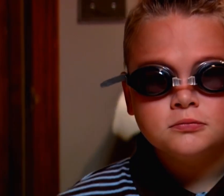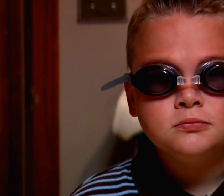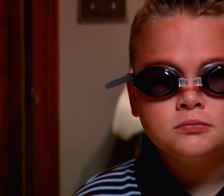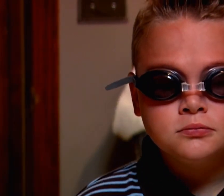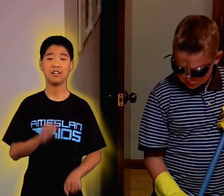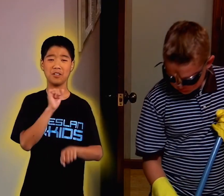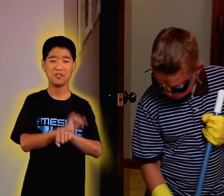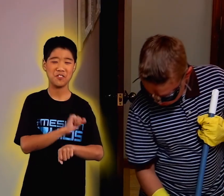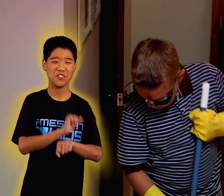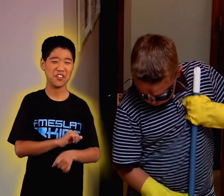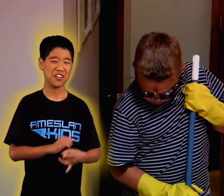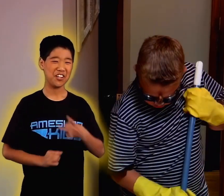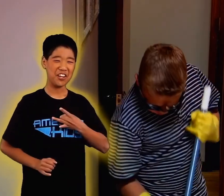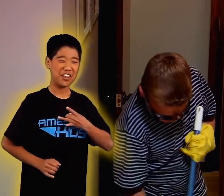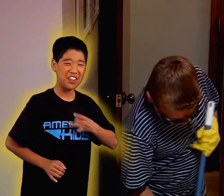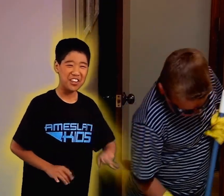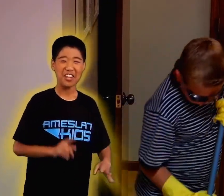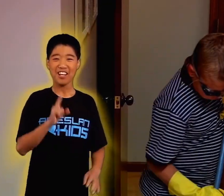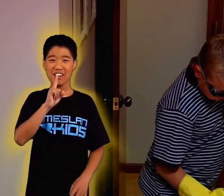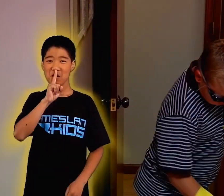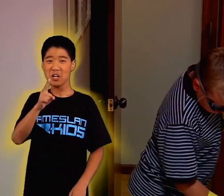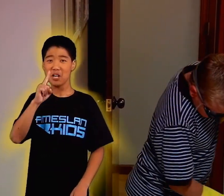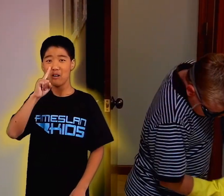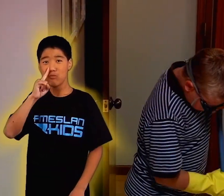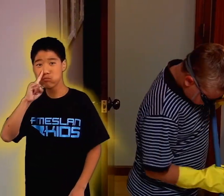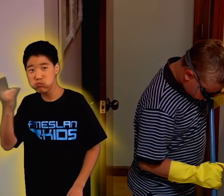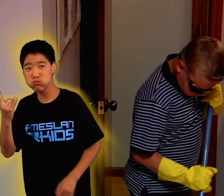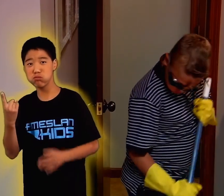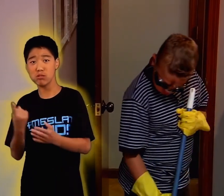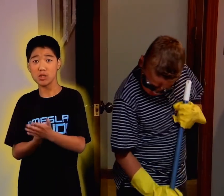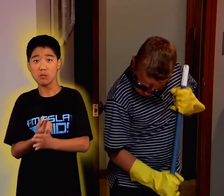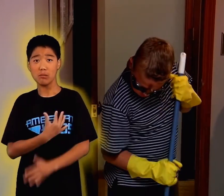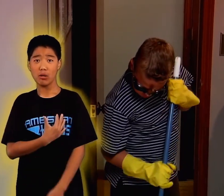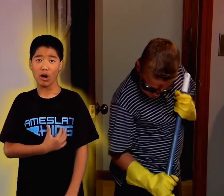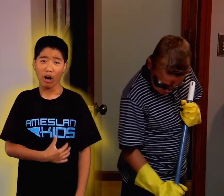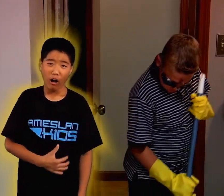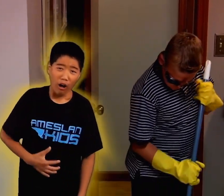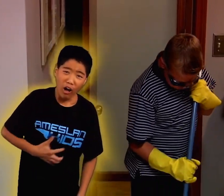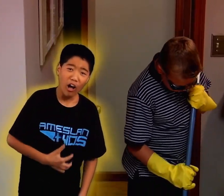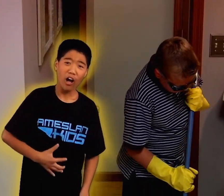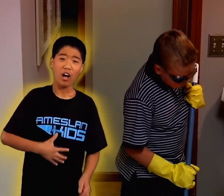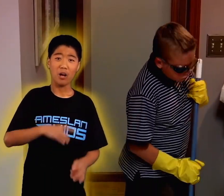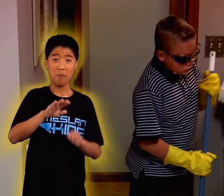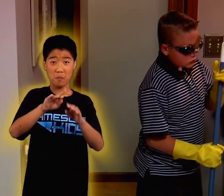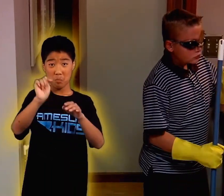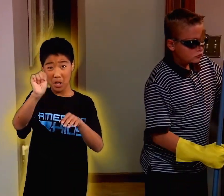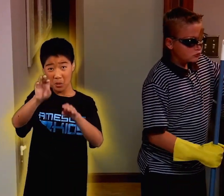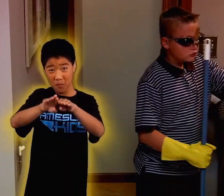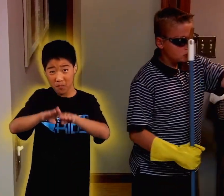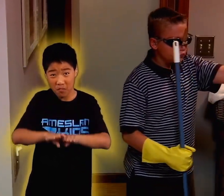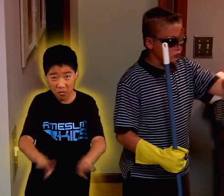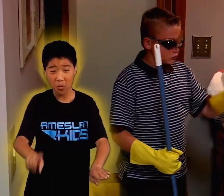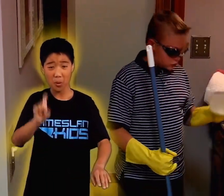NOBODY LIKES TO DO CHORES. UGH! AT BEST THEY'RE KIND OF A BORE.